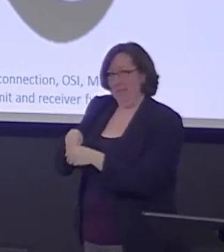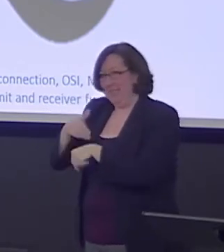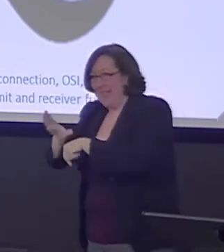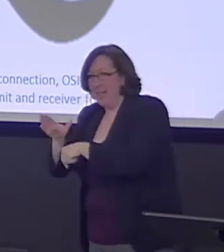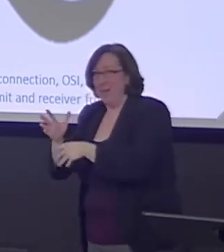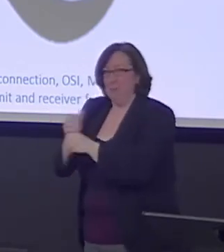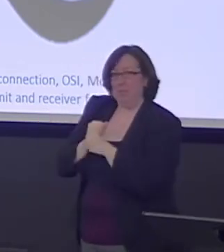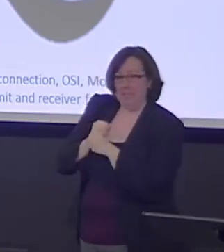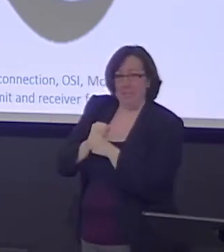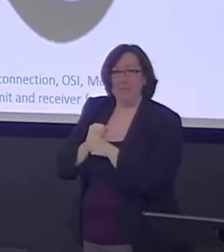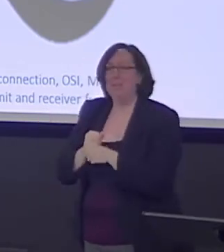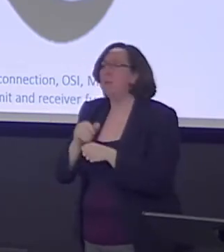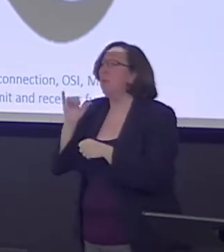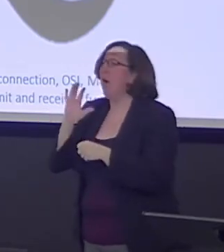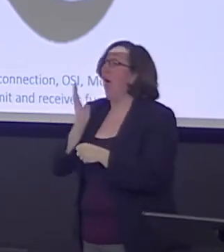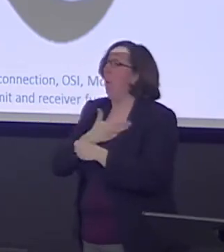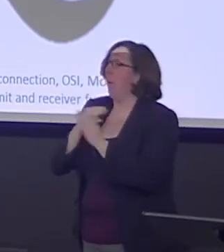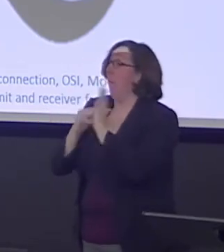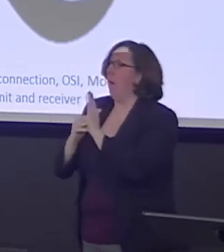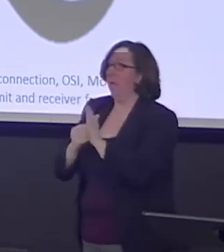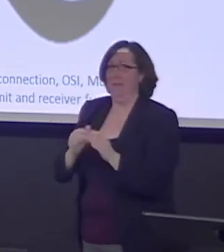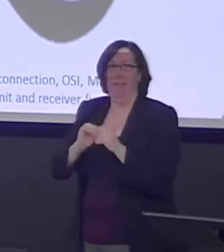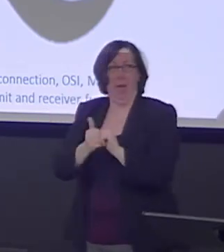and so conceptualize to cell phones.